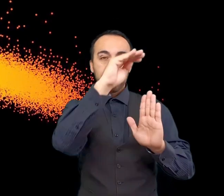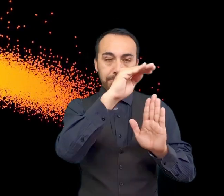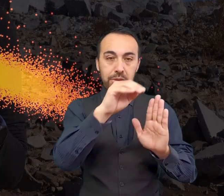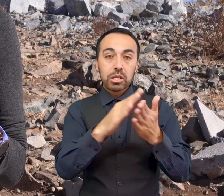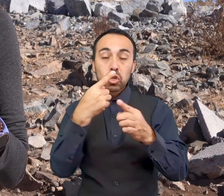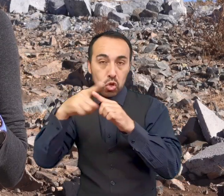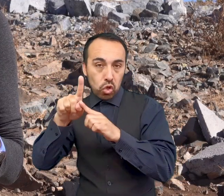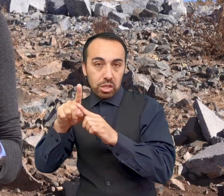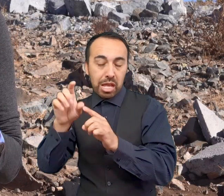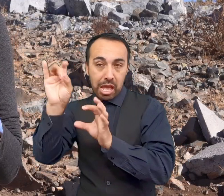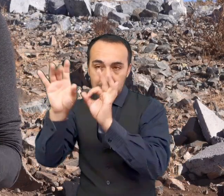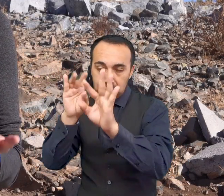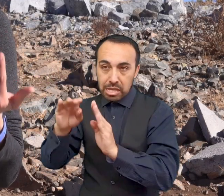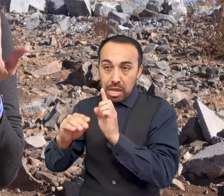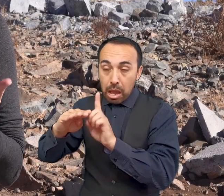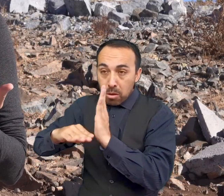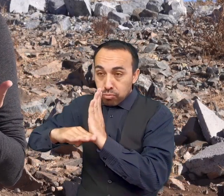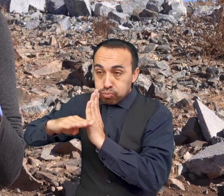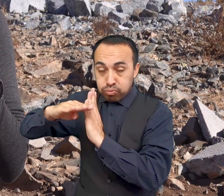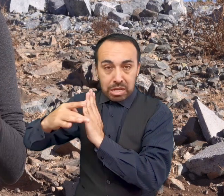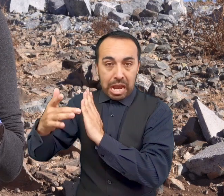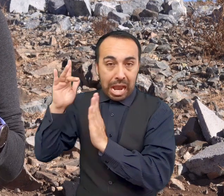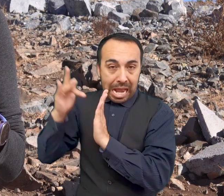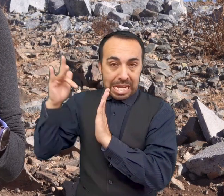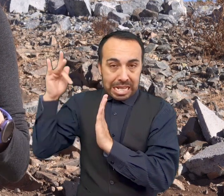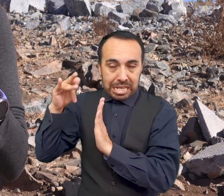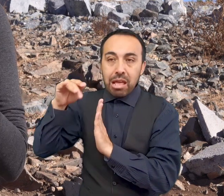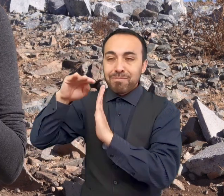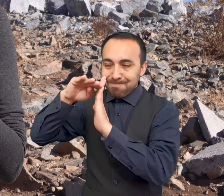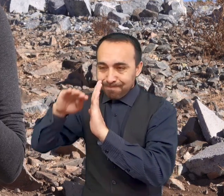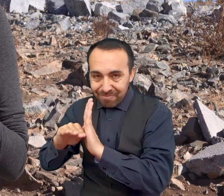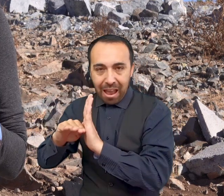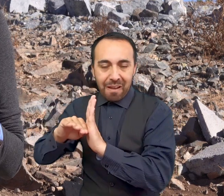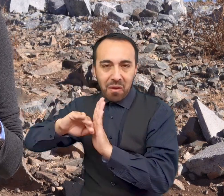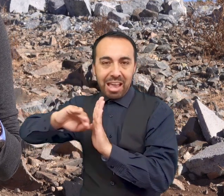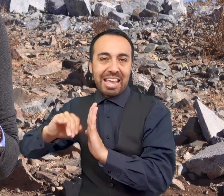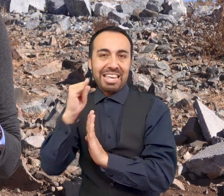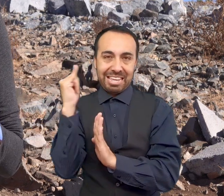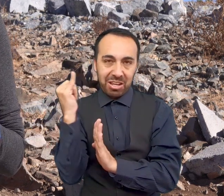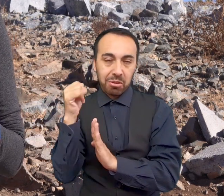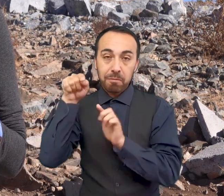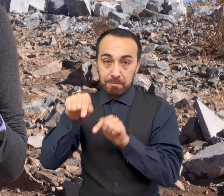These H-R diagrams allow astronomers to visually conceptualize the mass-luminosity